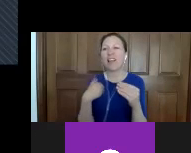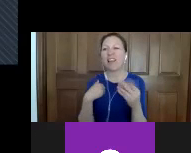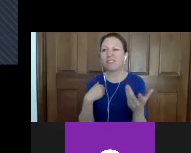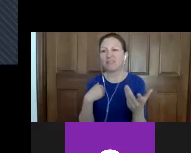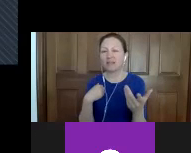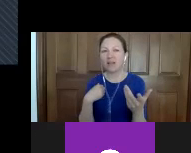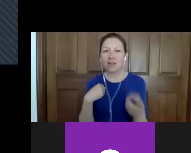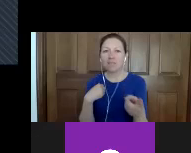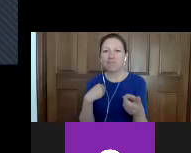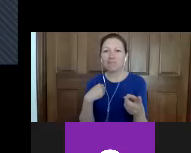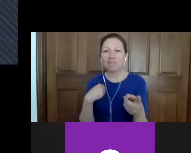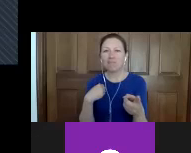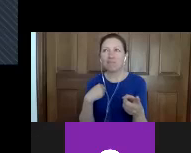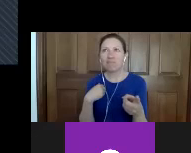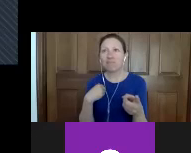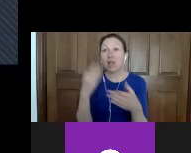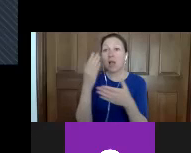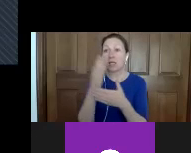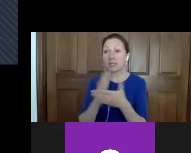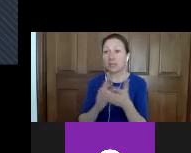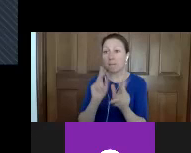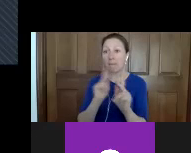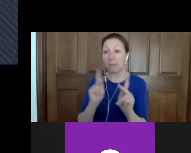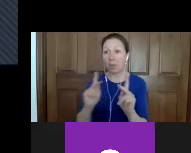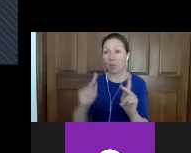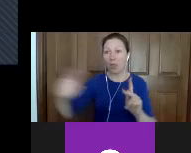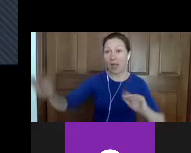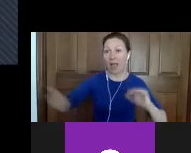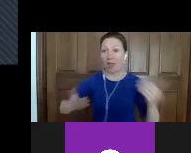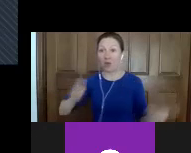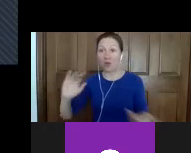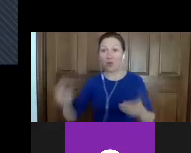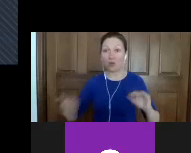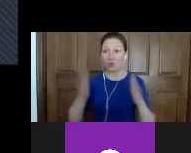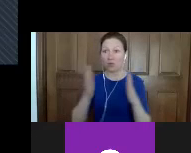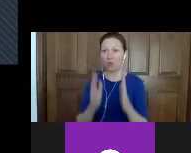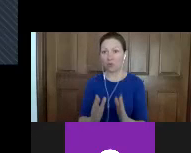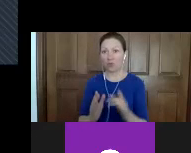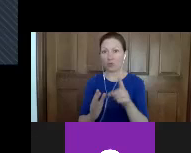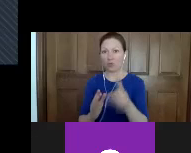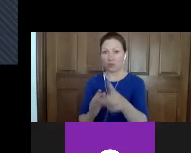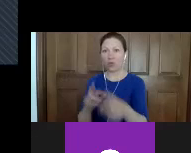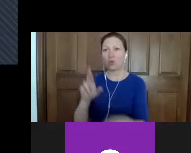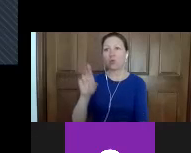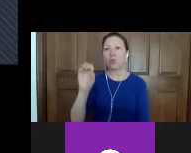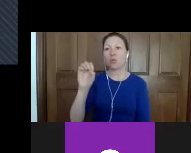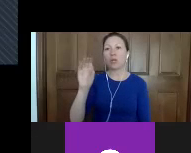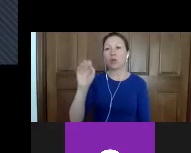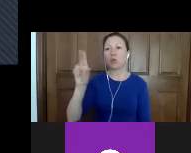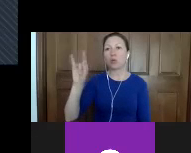The average recruiter for a large company is probably doing a hundred or so interviews